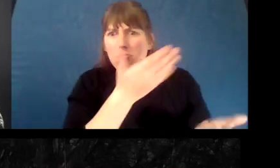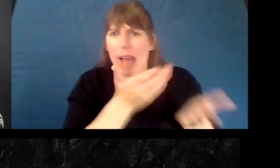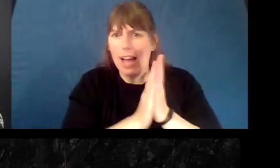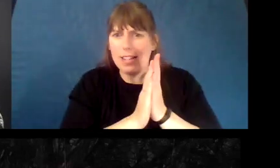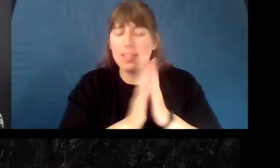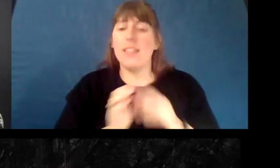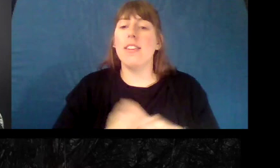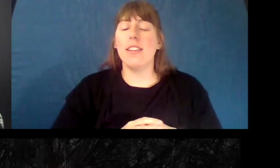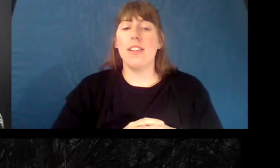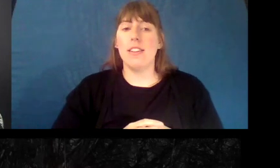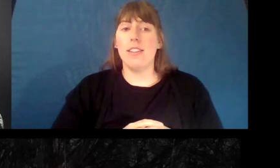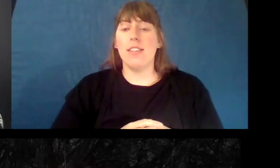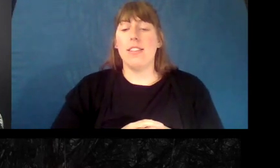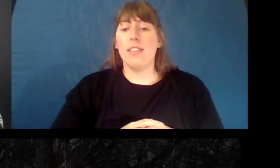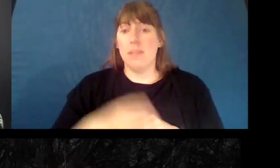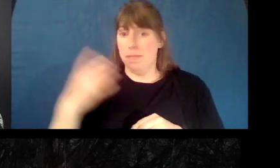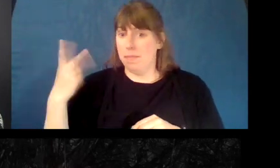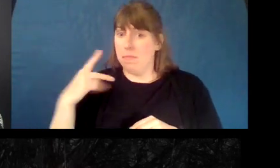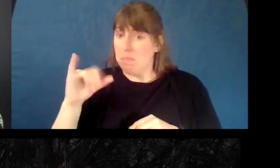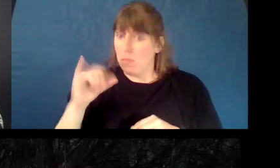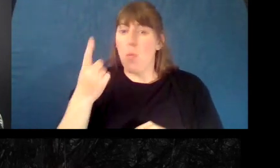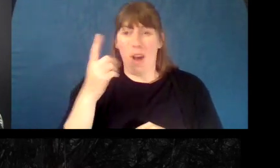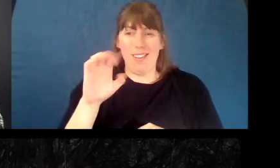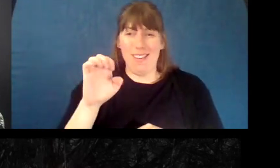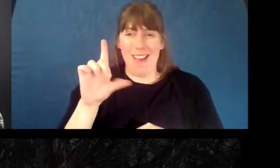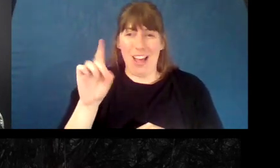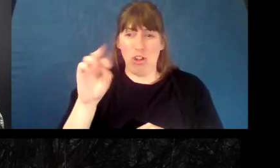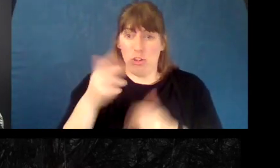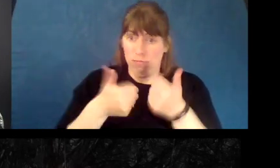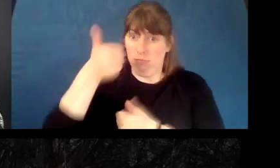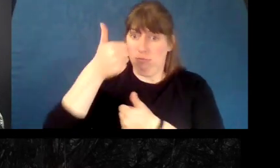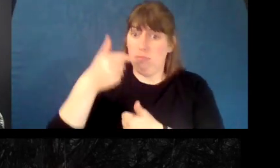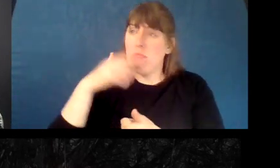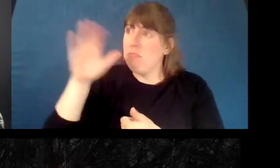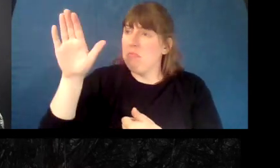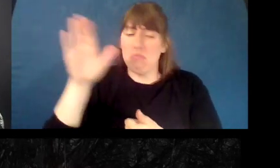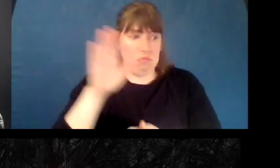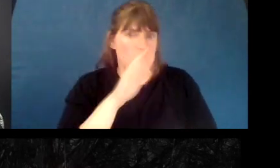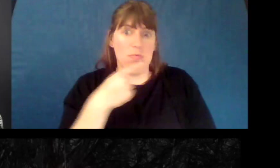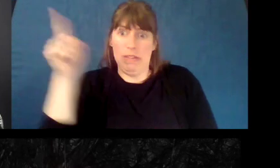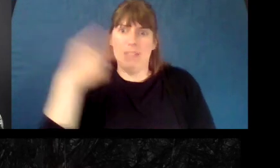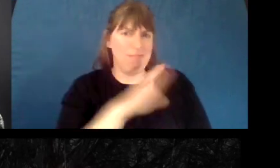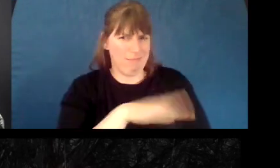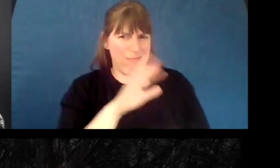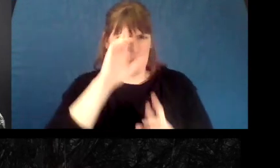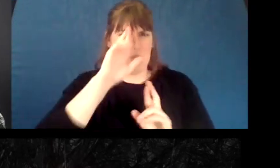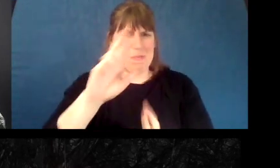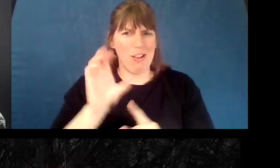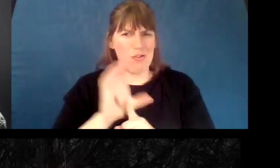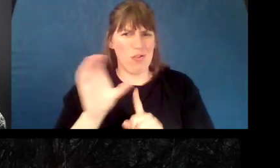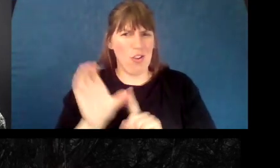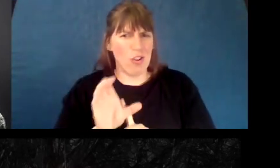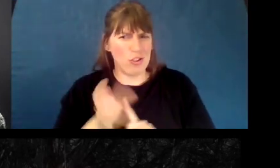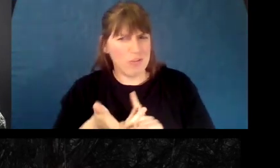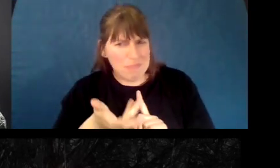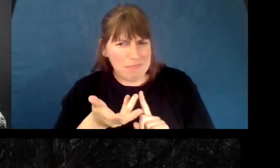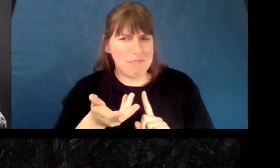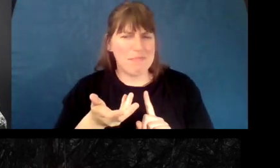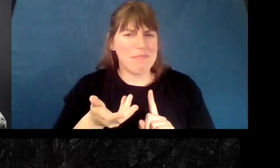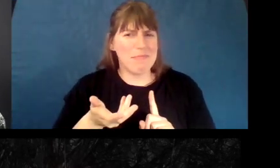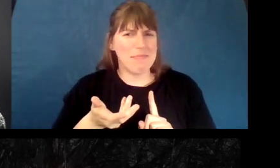with us is, you know, we had an elder that said to us, "Why? Why respect the culture when, as women,